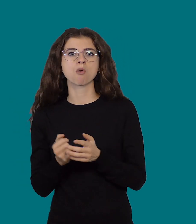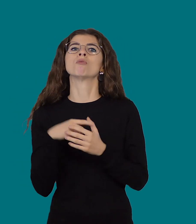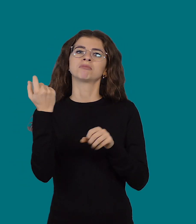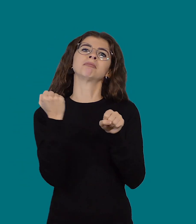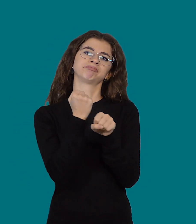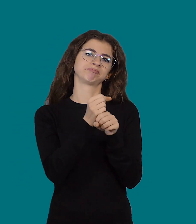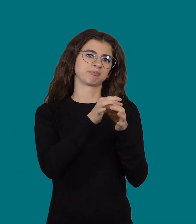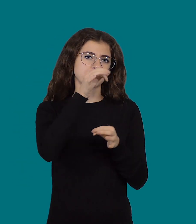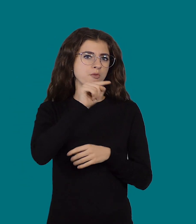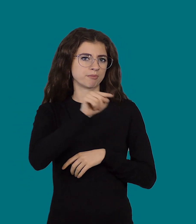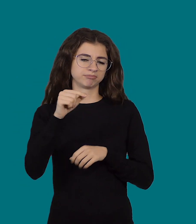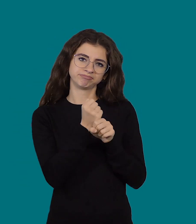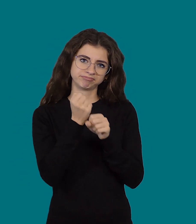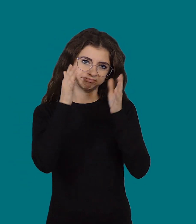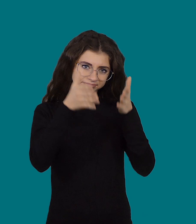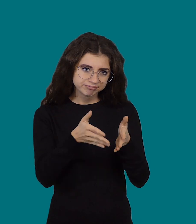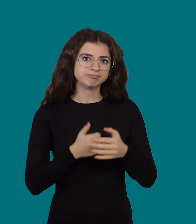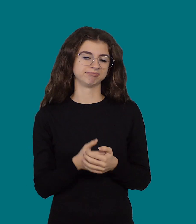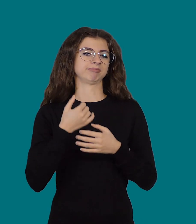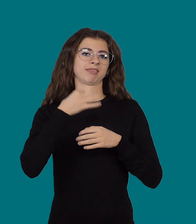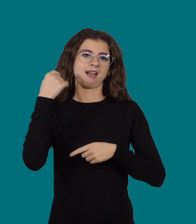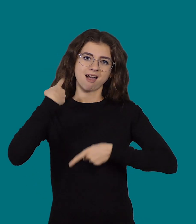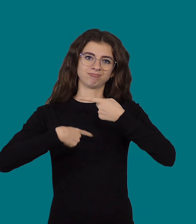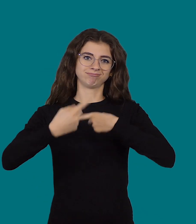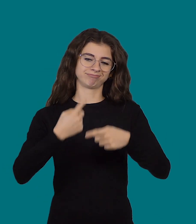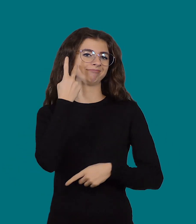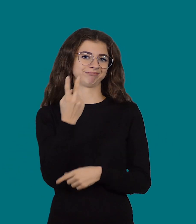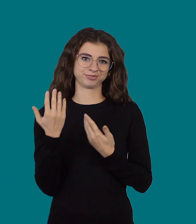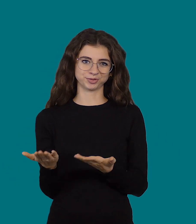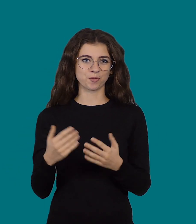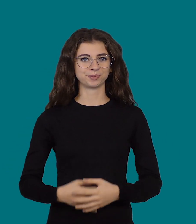and works on the samples. This is how her day goes.